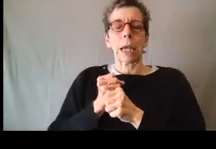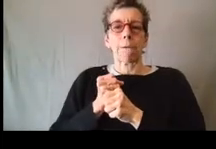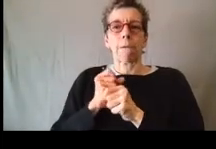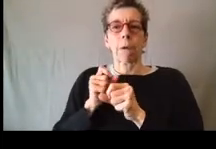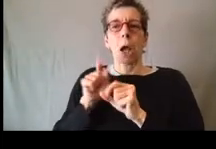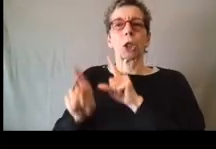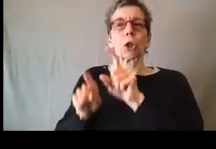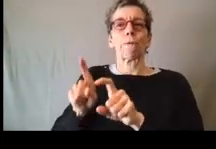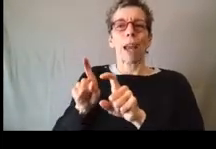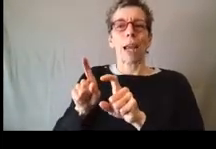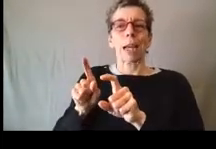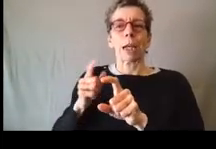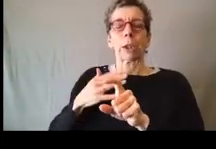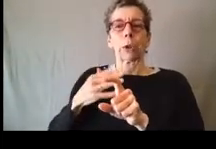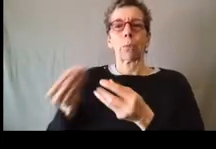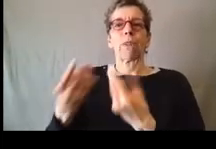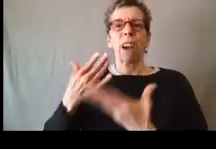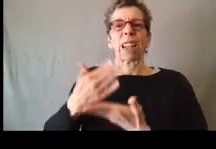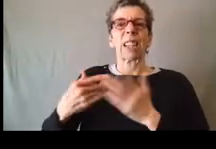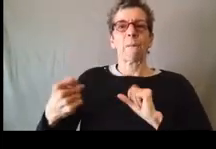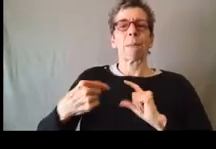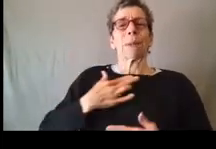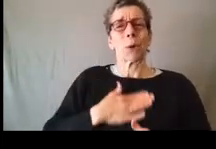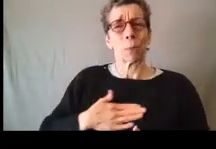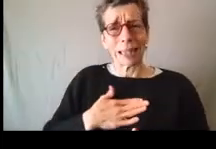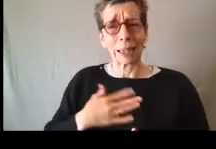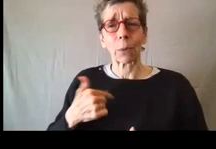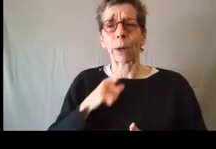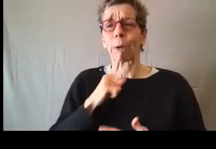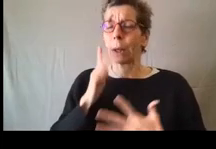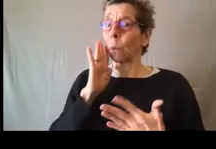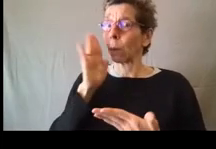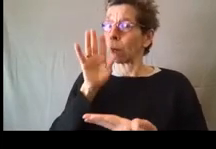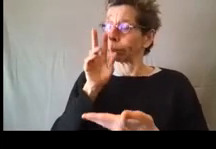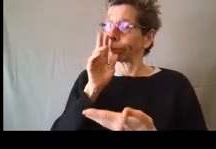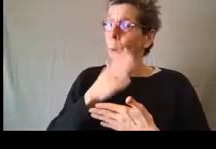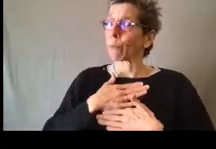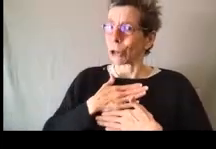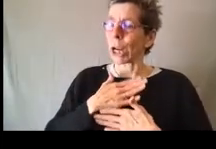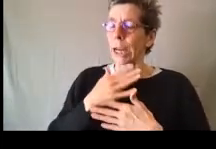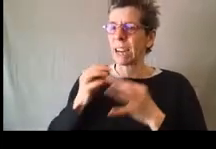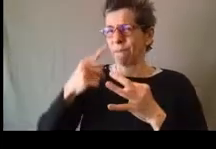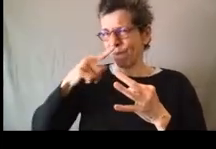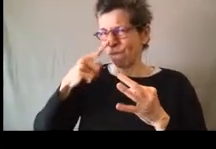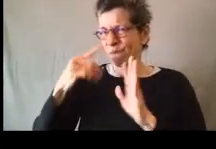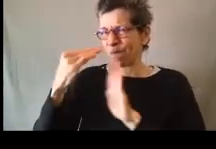session. We'd really appreciate if you take the time to fill out that survey so that we